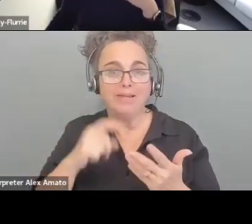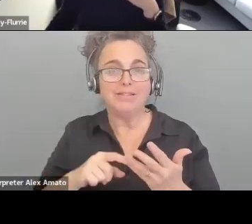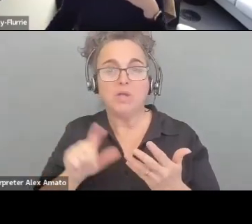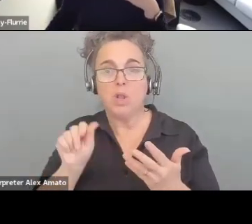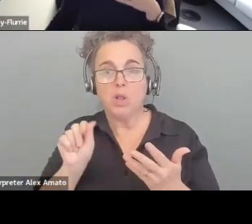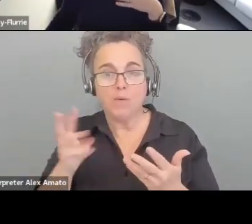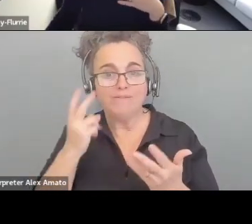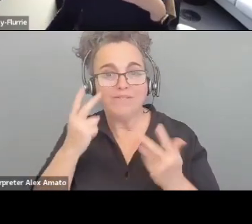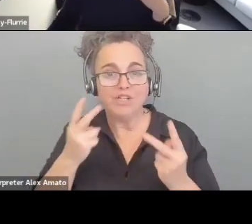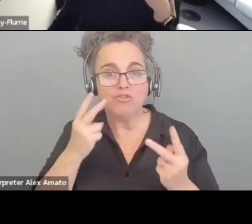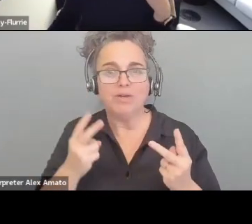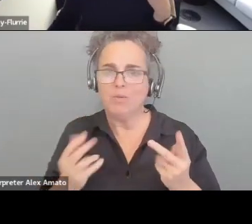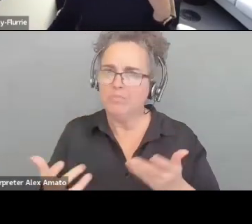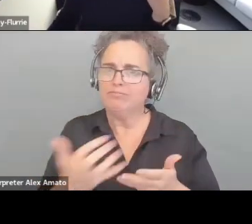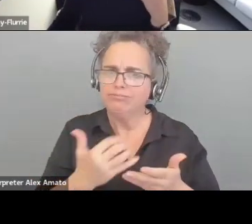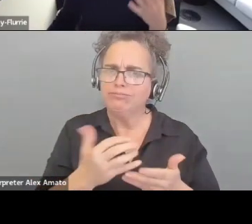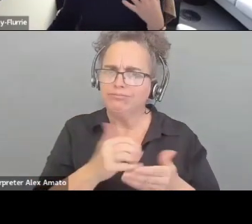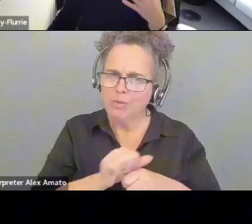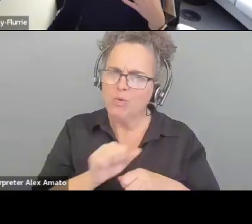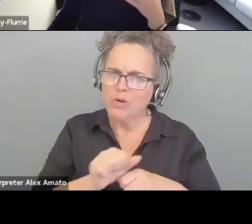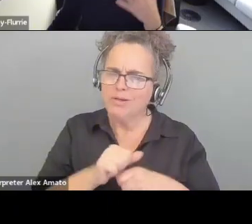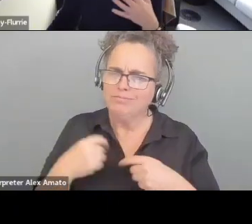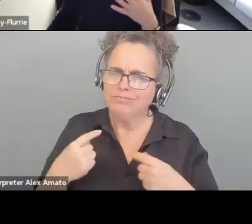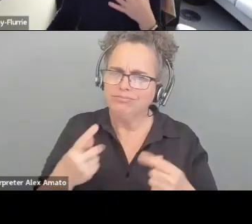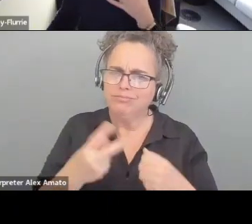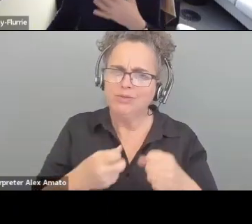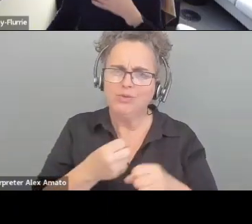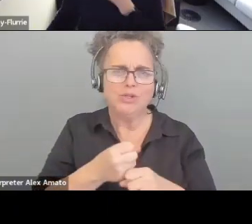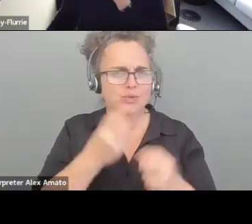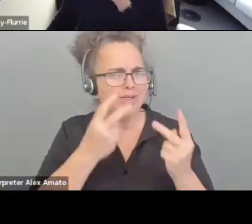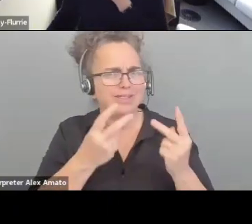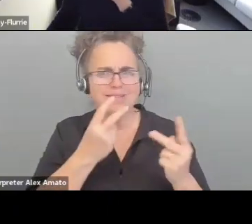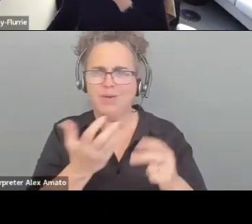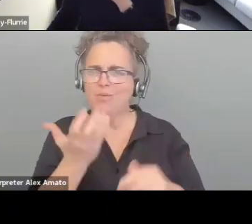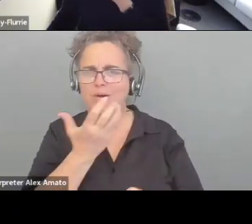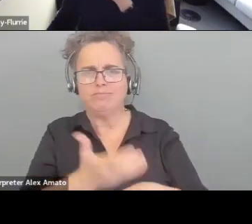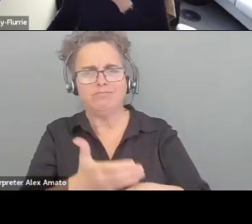And the results, you'll see, they have really significantly shifted.